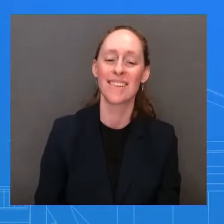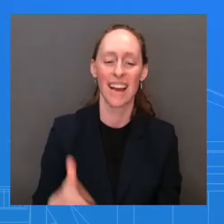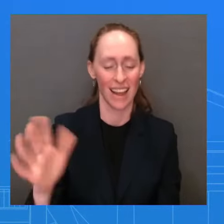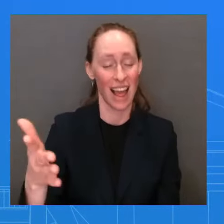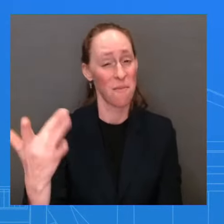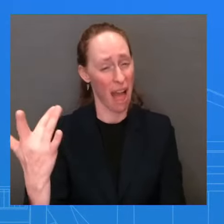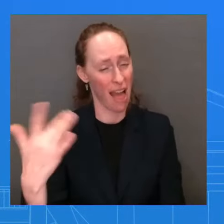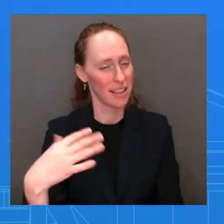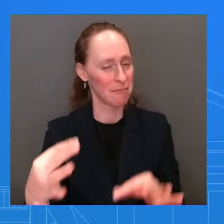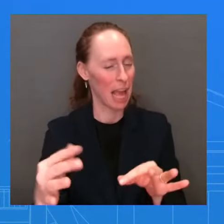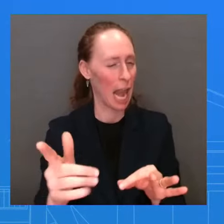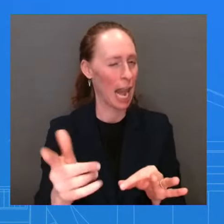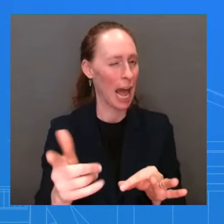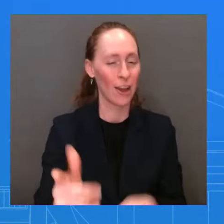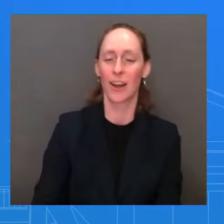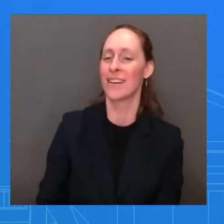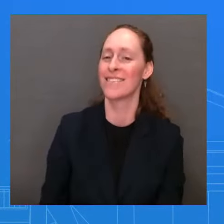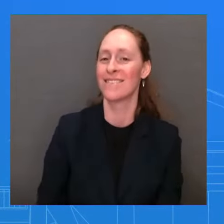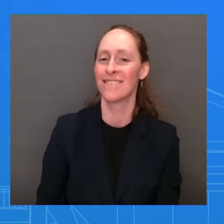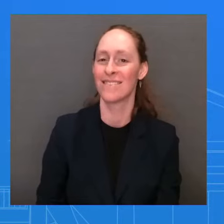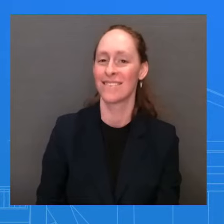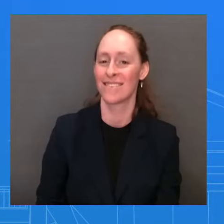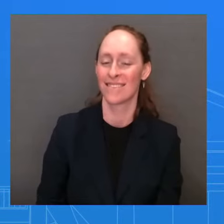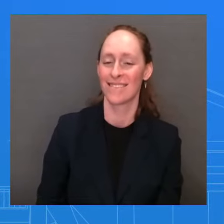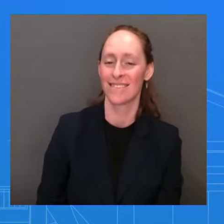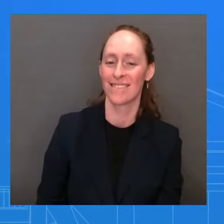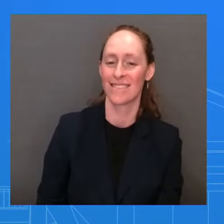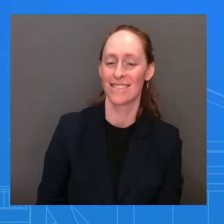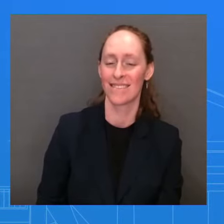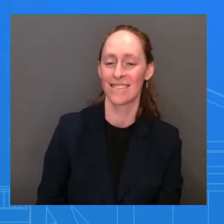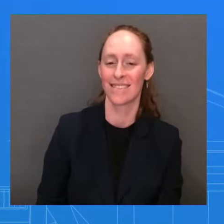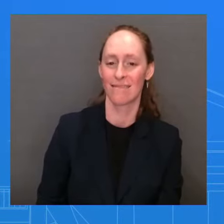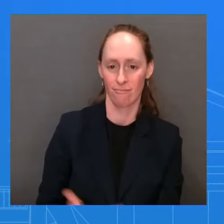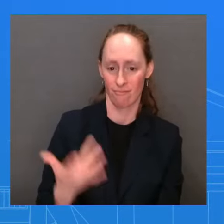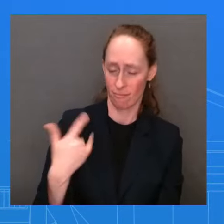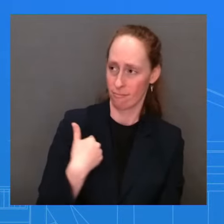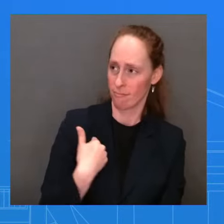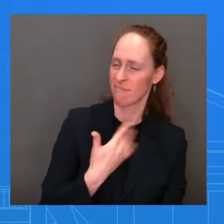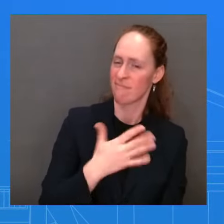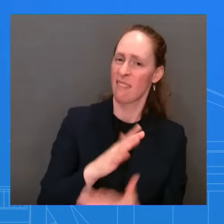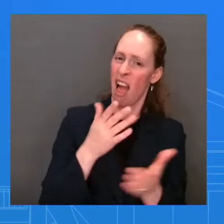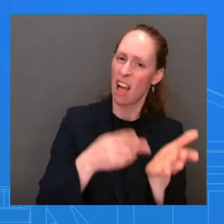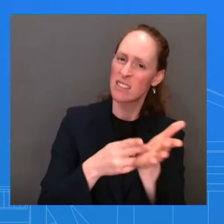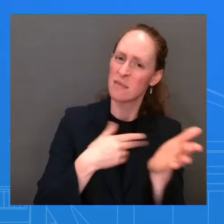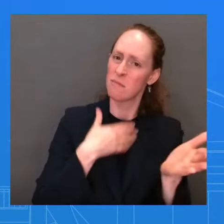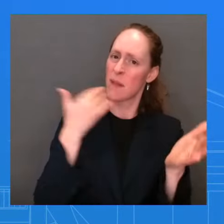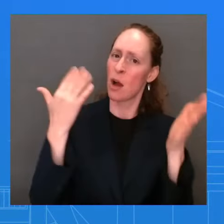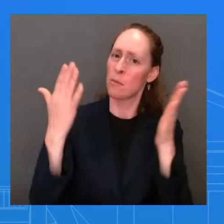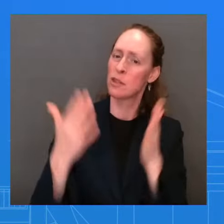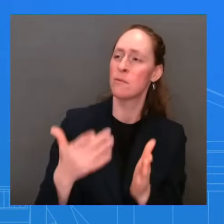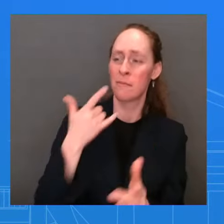because of his influence, because of his guidance, his kindness, and his wisdom, and his such incredible talent.